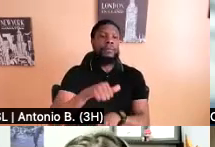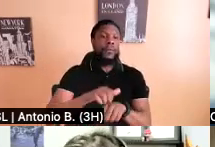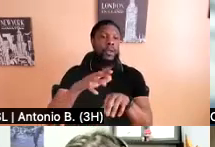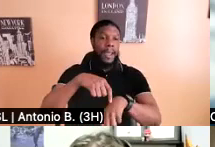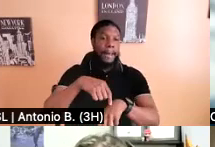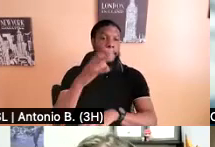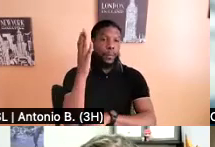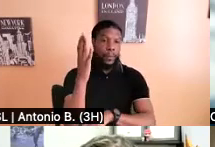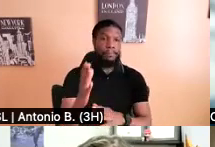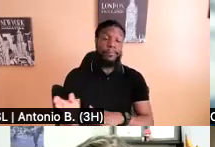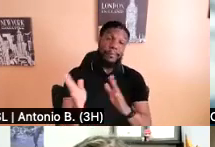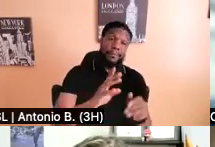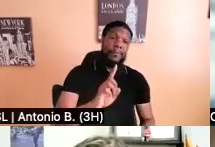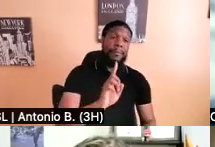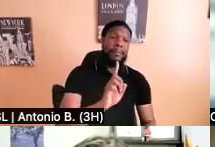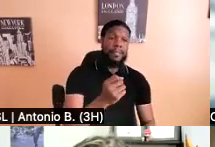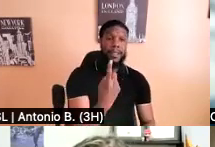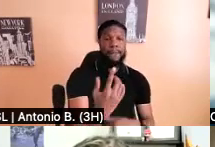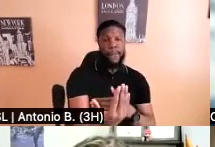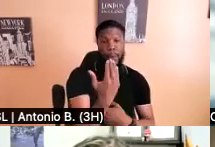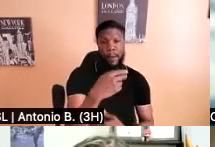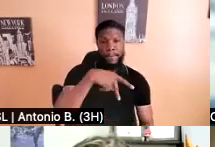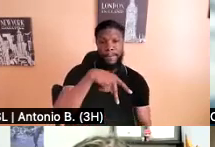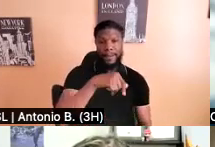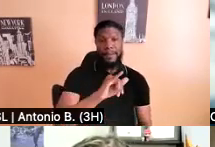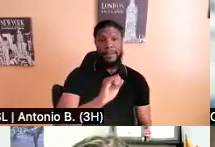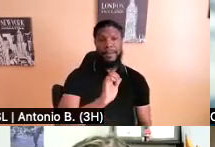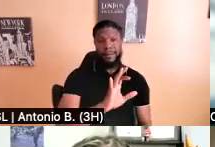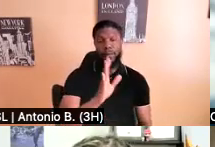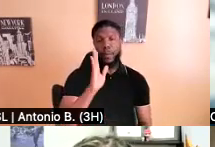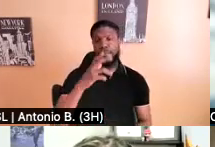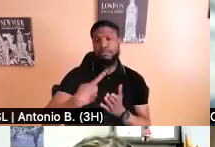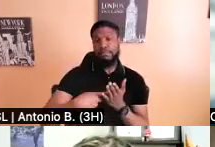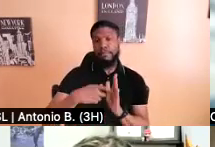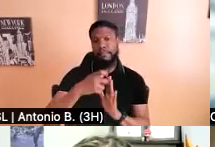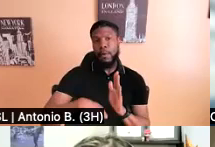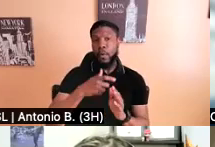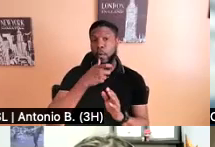We'll be discussing a 2017 article by Mary Hedengrin and Martin Lockerd entitled Tell